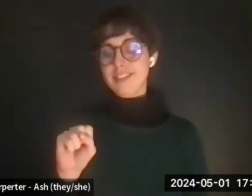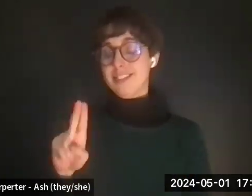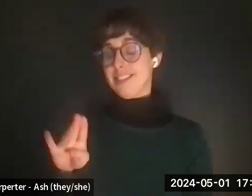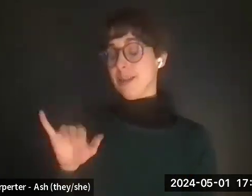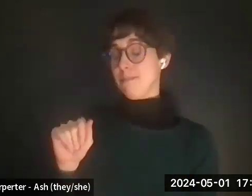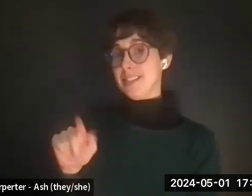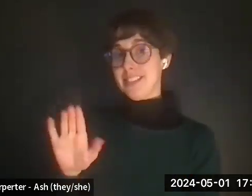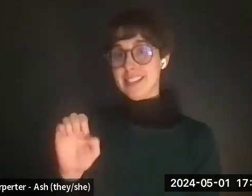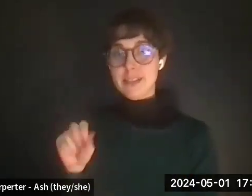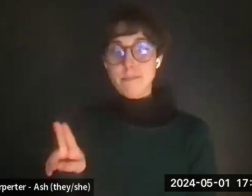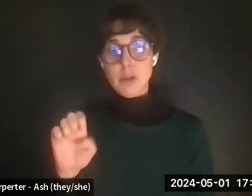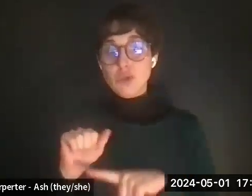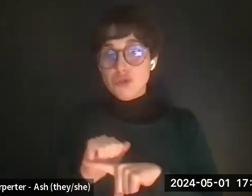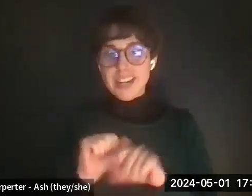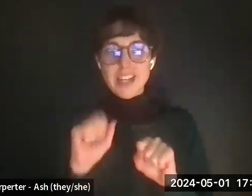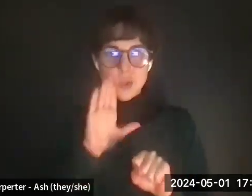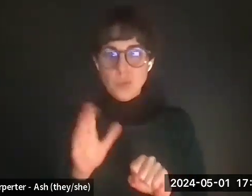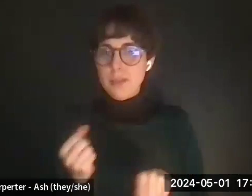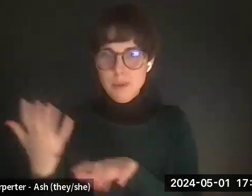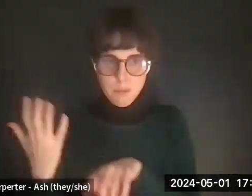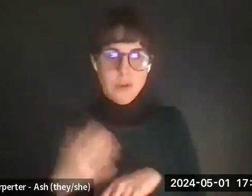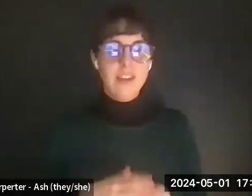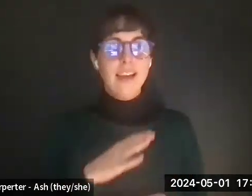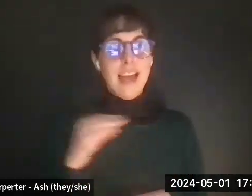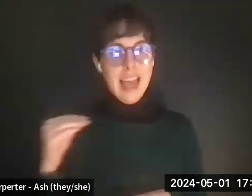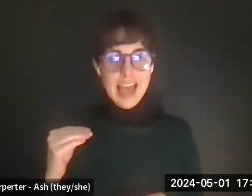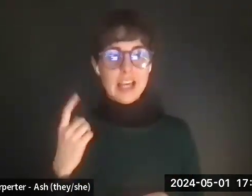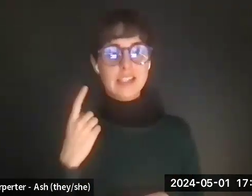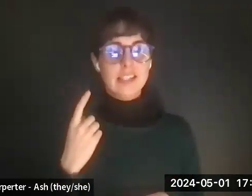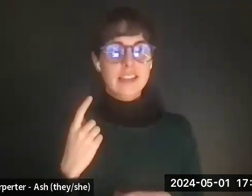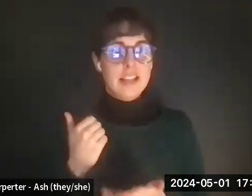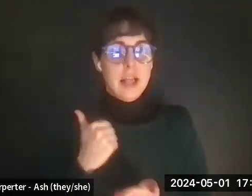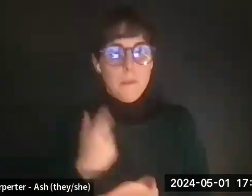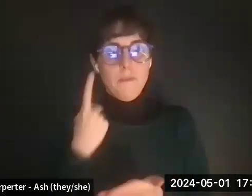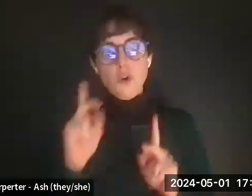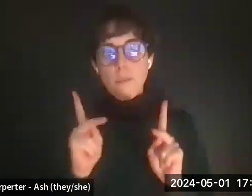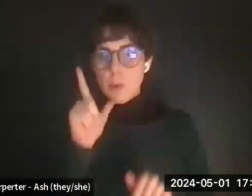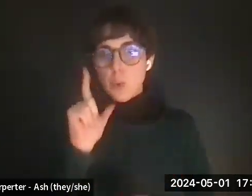to continue providing services to E established patients while their application is pending becomes effective.